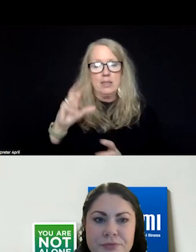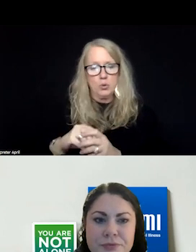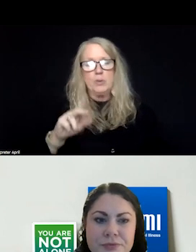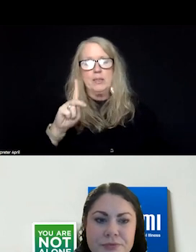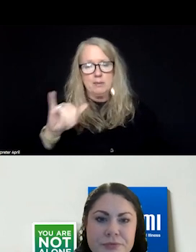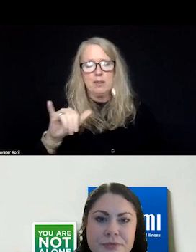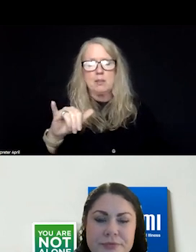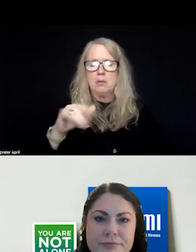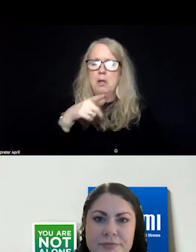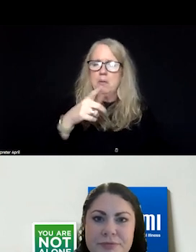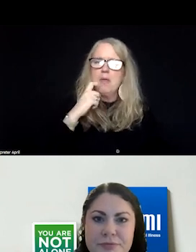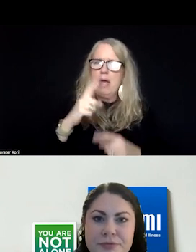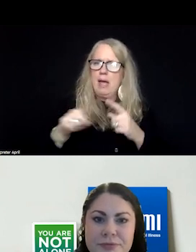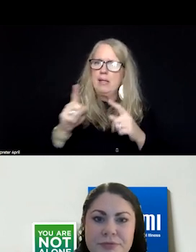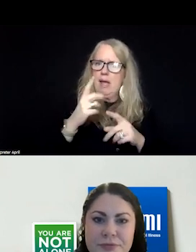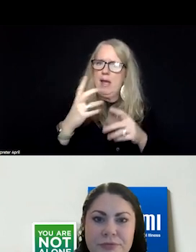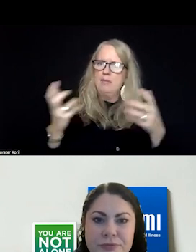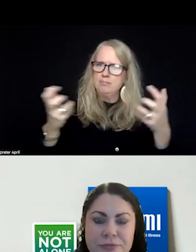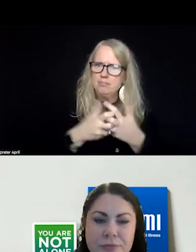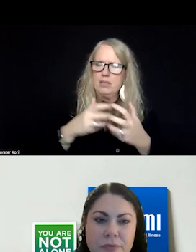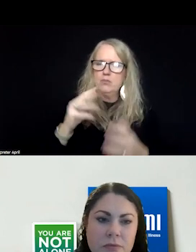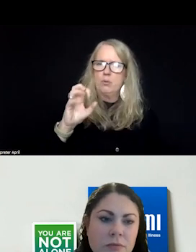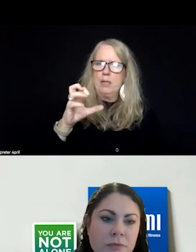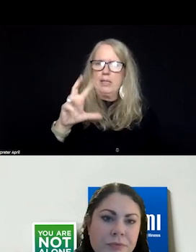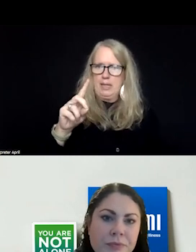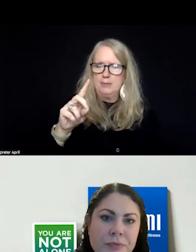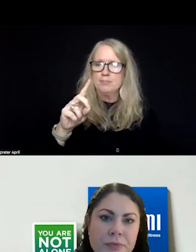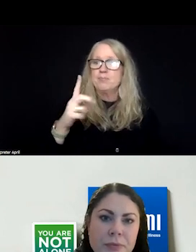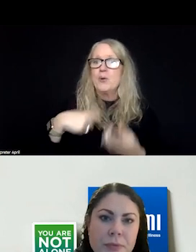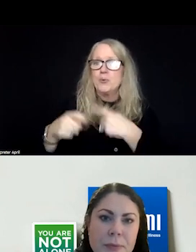LEVERAGED THAT MEDICAID MATCH OPTION.